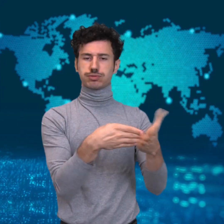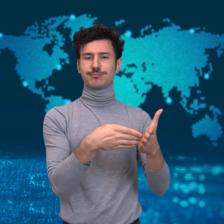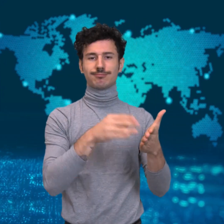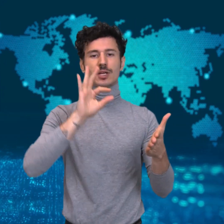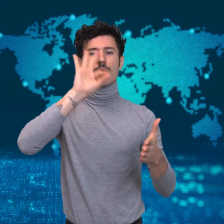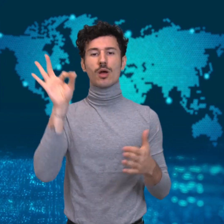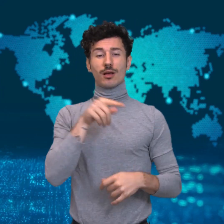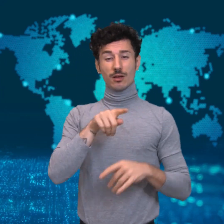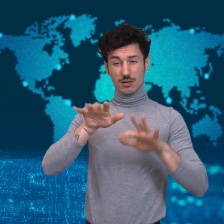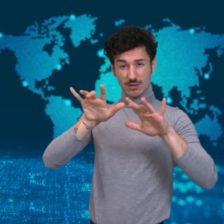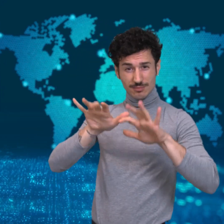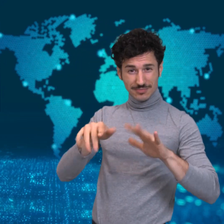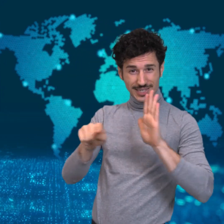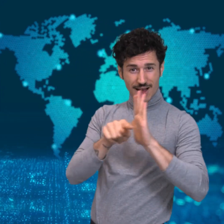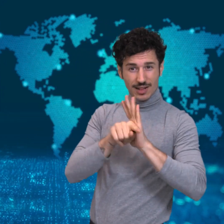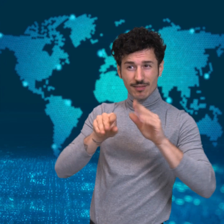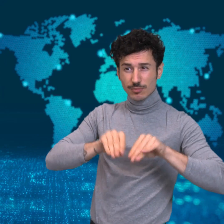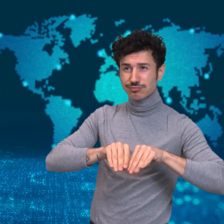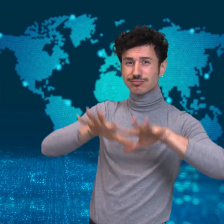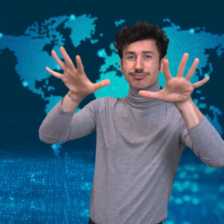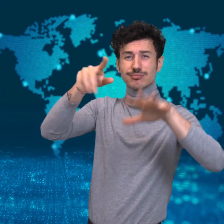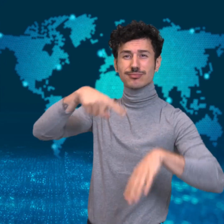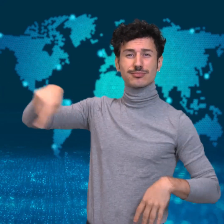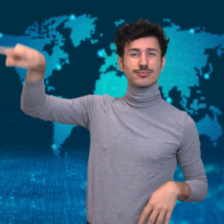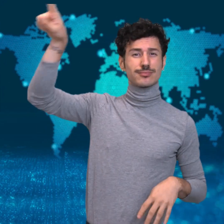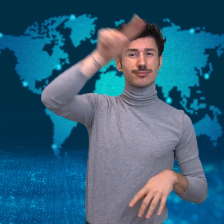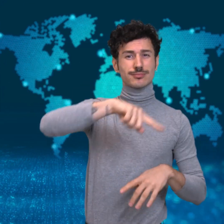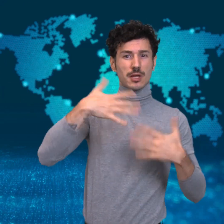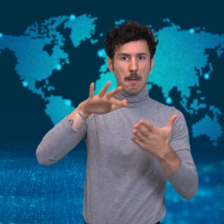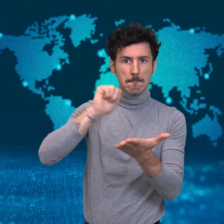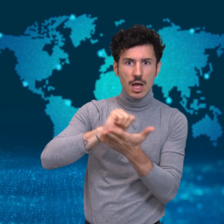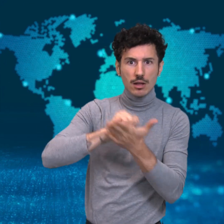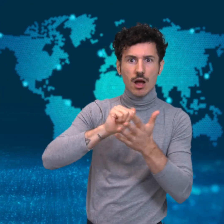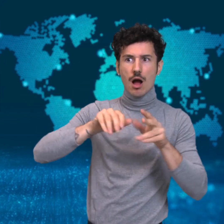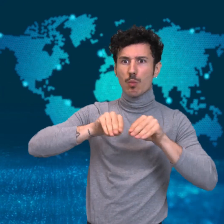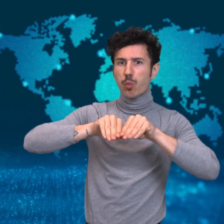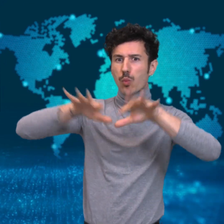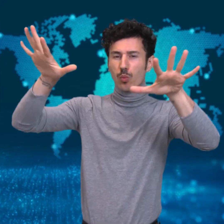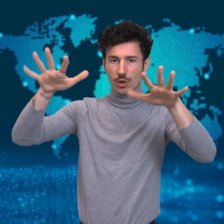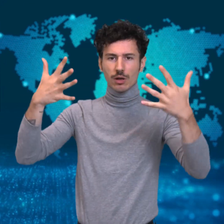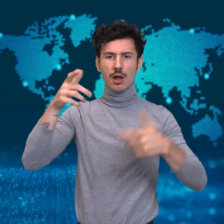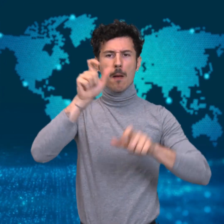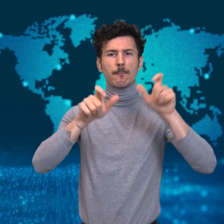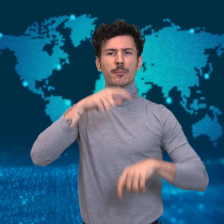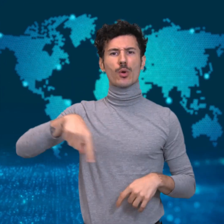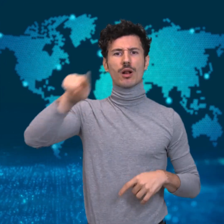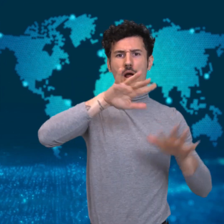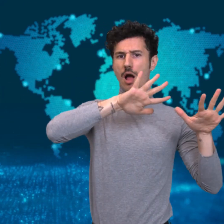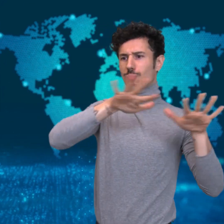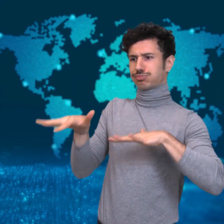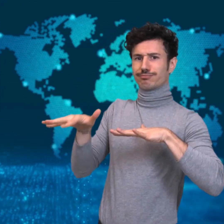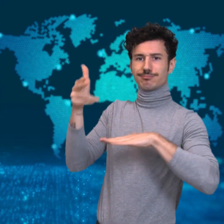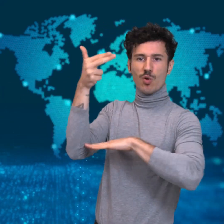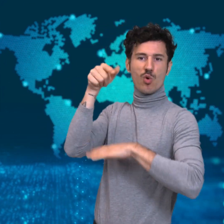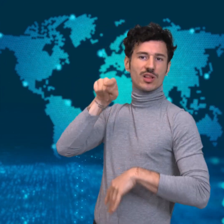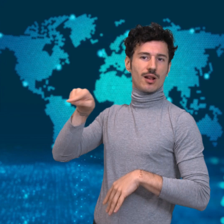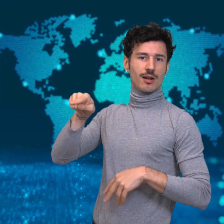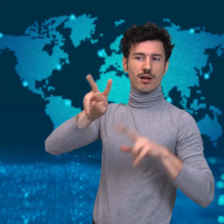Sea View Resort has sued Barnes on the basis that his reviews and the